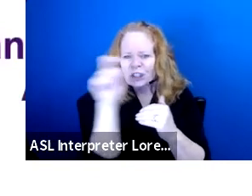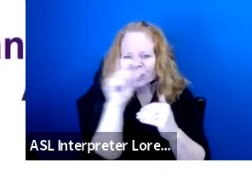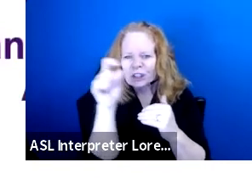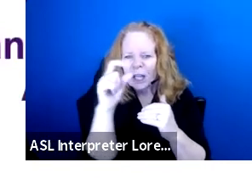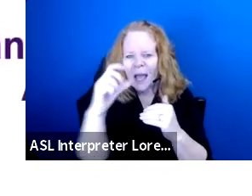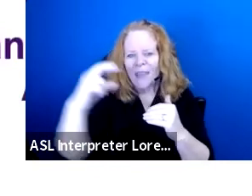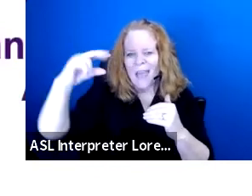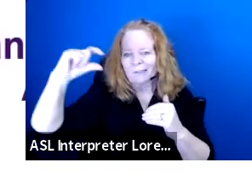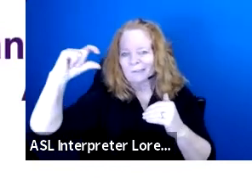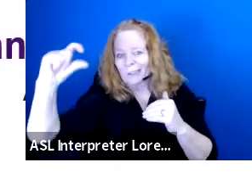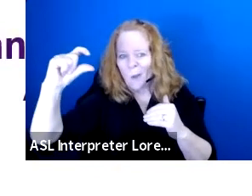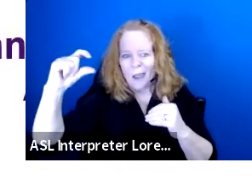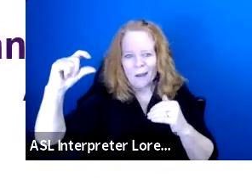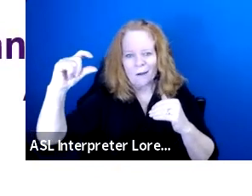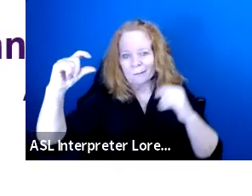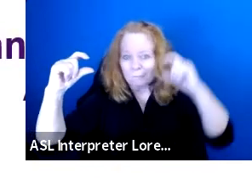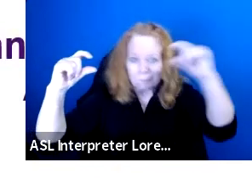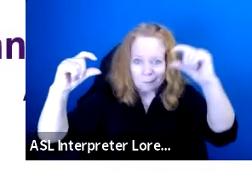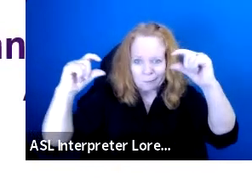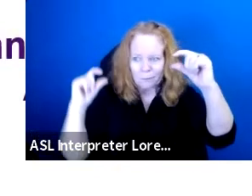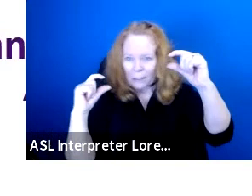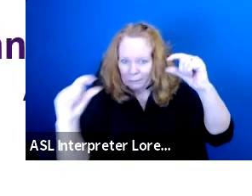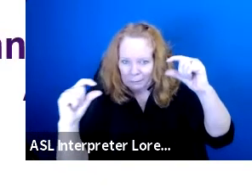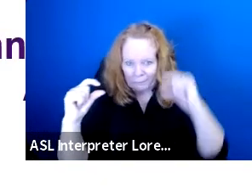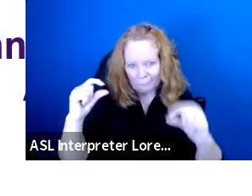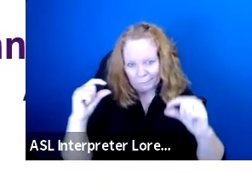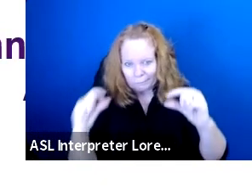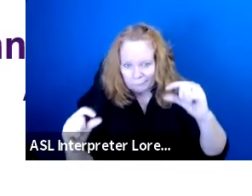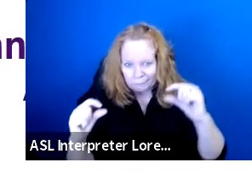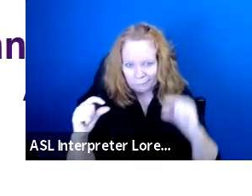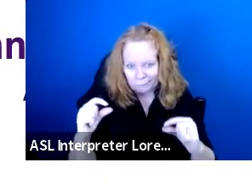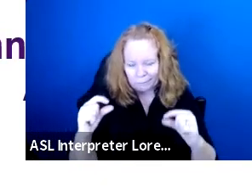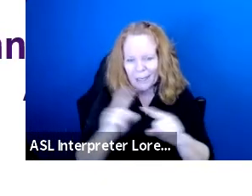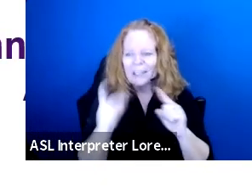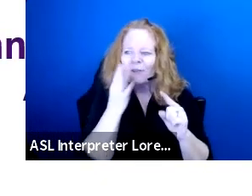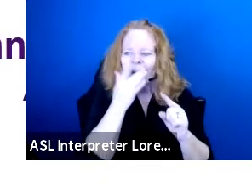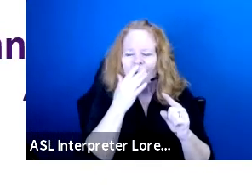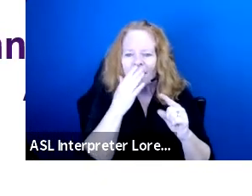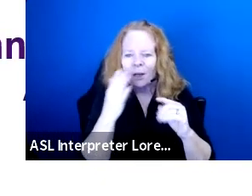of or rectangles rather of different colored text that are overlapping that piece of paper